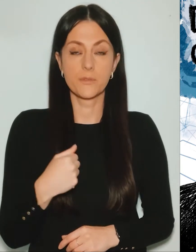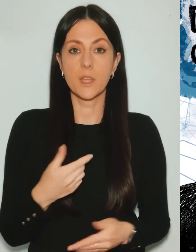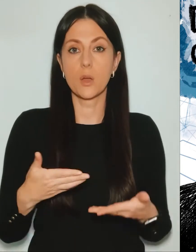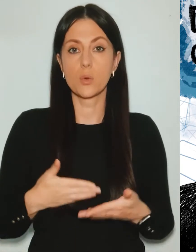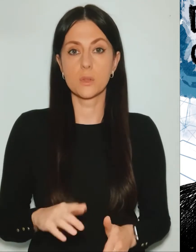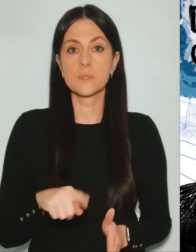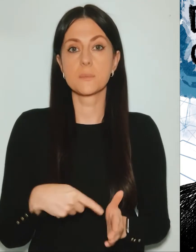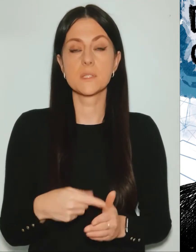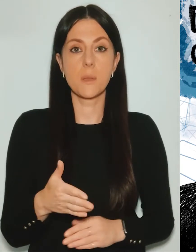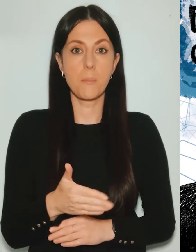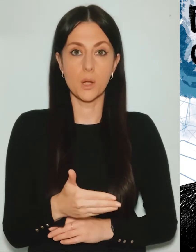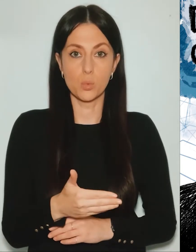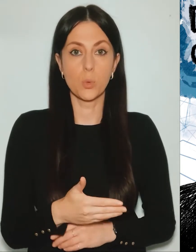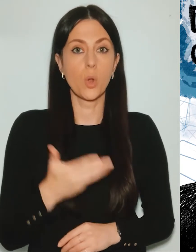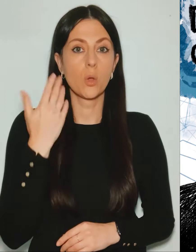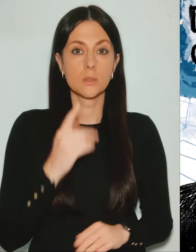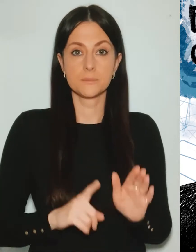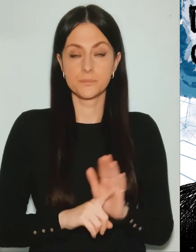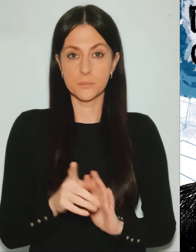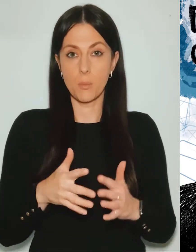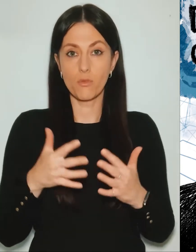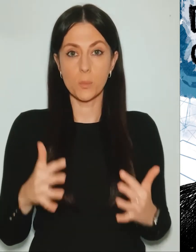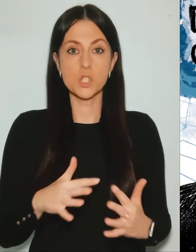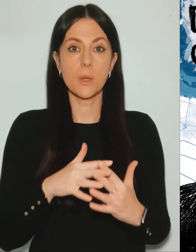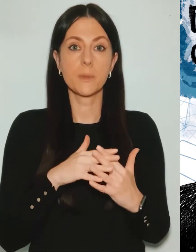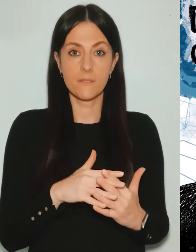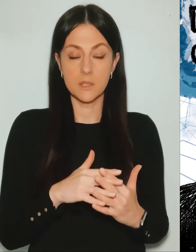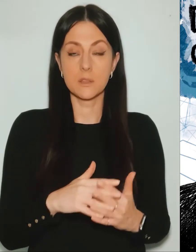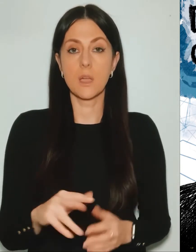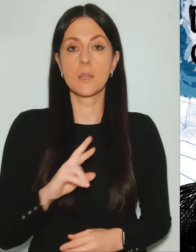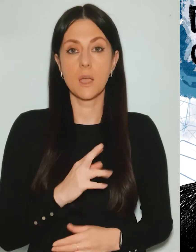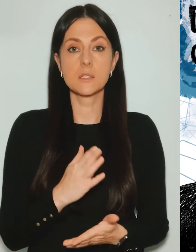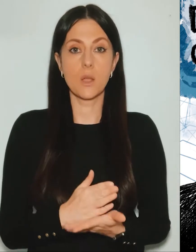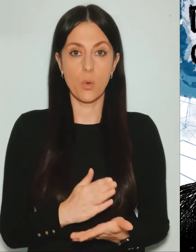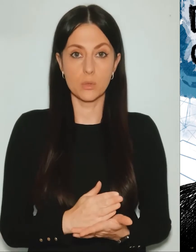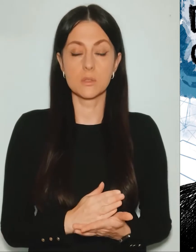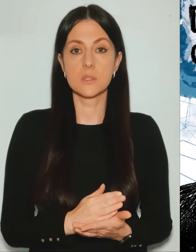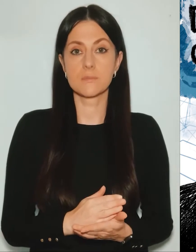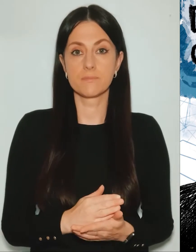When the full-scale war broke out, I was in the Czech Republic, in a small town Cheb.